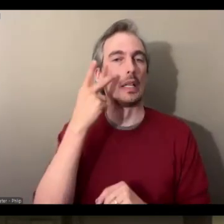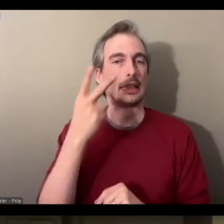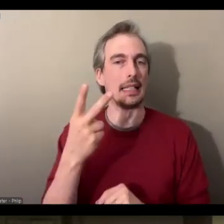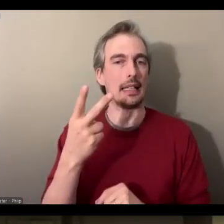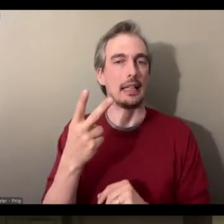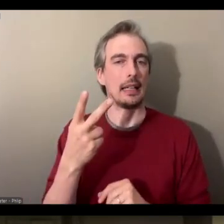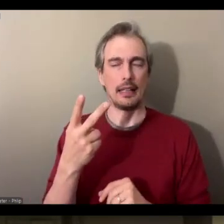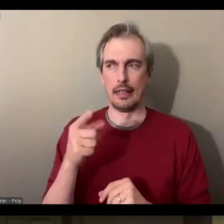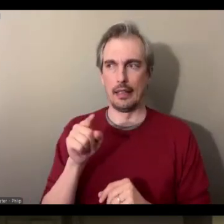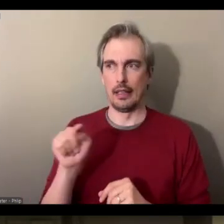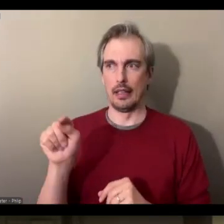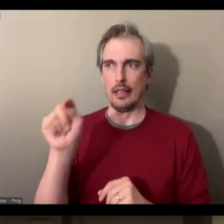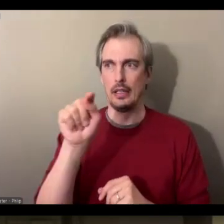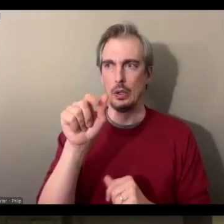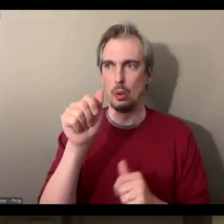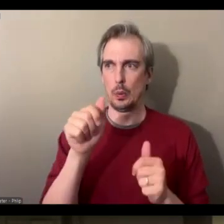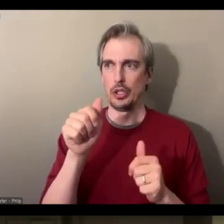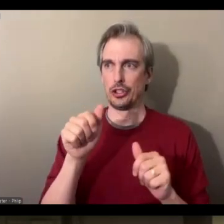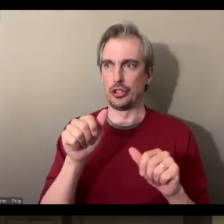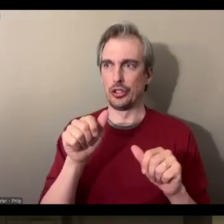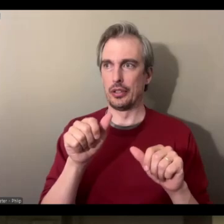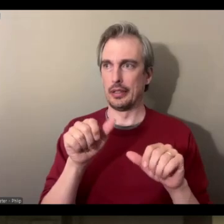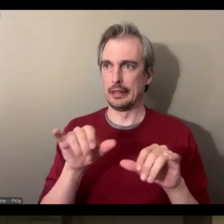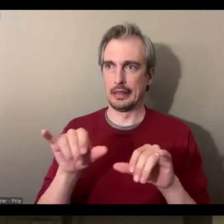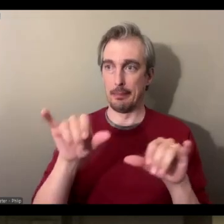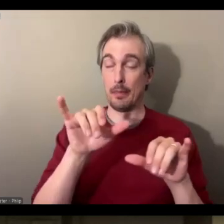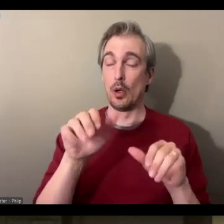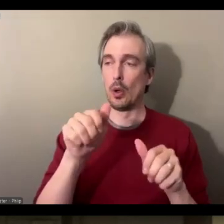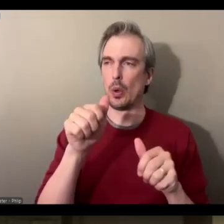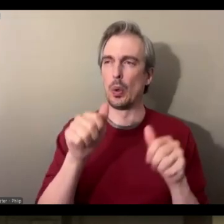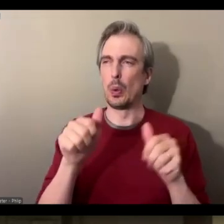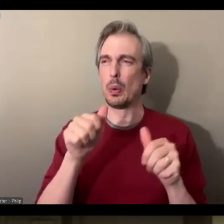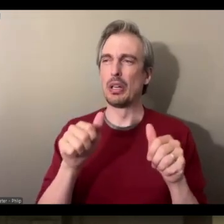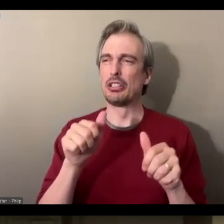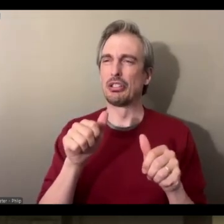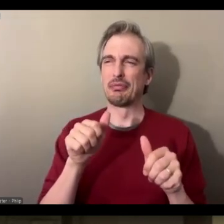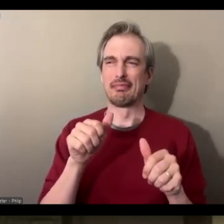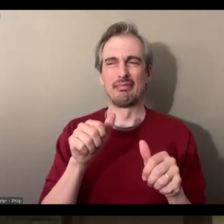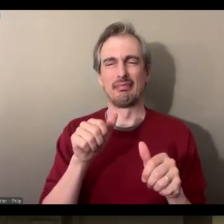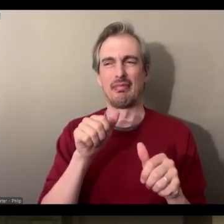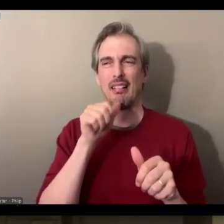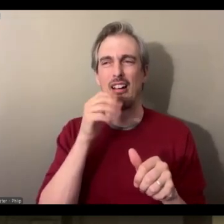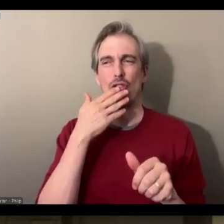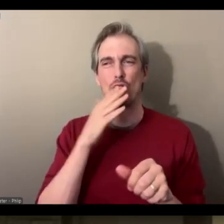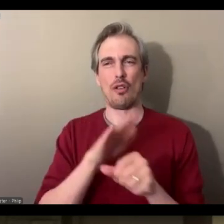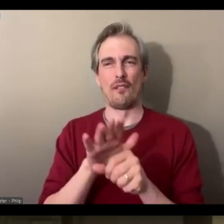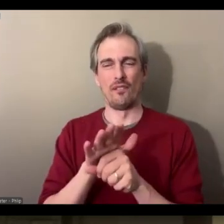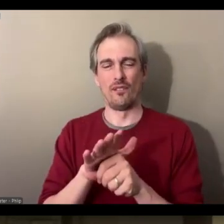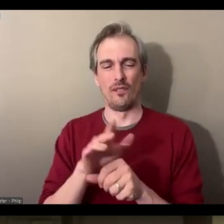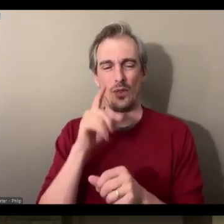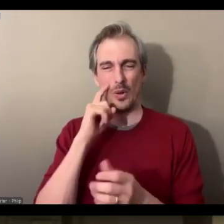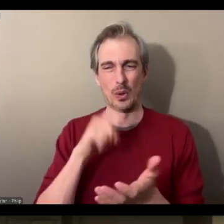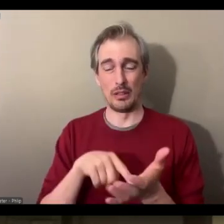are falling short of what is actually possible when it comes to accessibility, and what... You